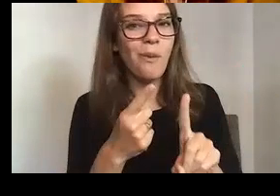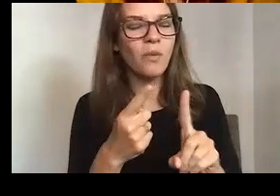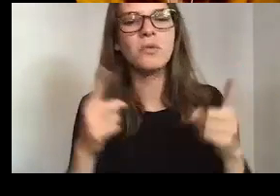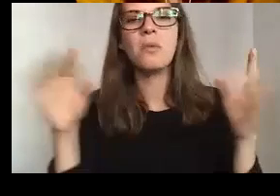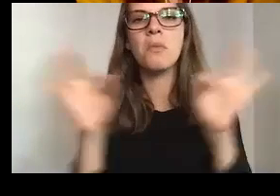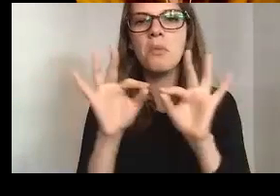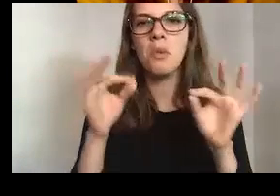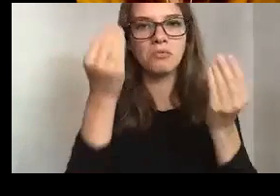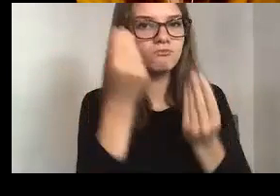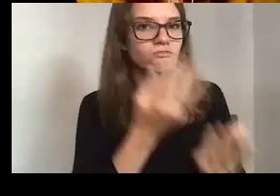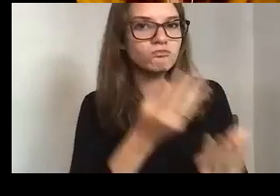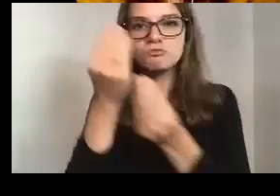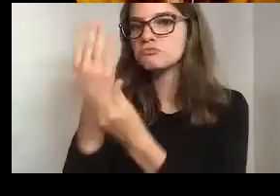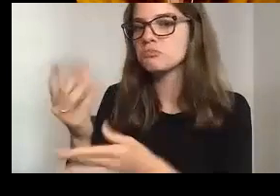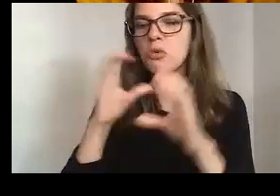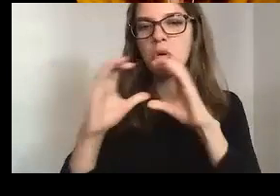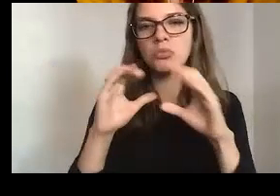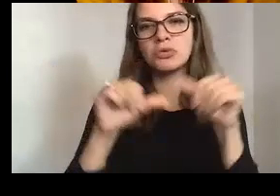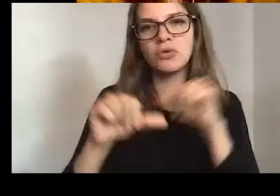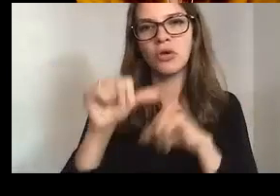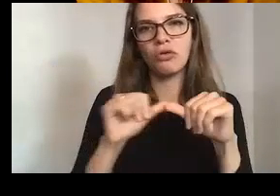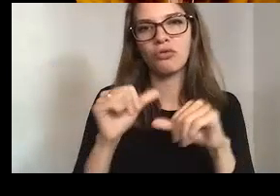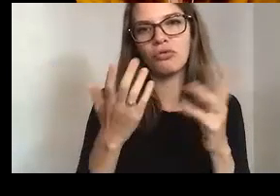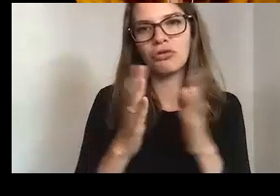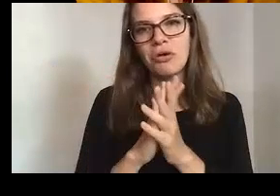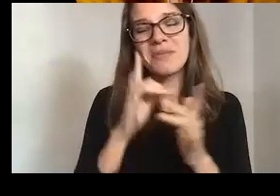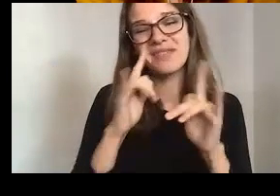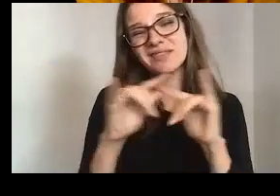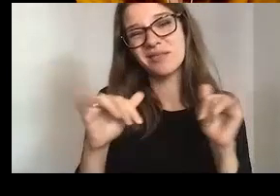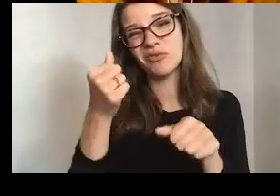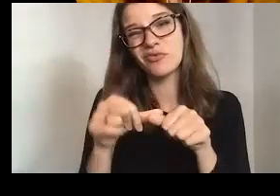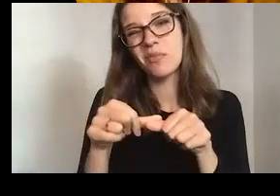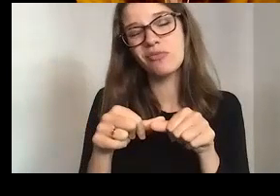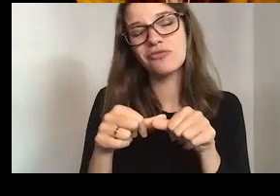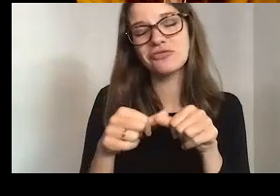communicate about those things with one another but also remembering that you know many things can